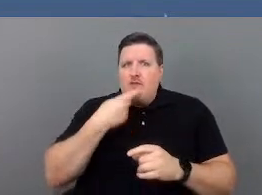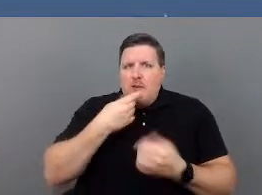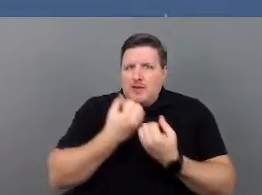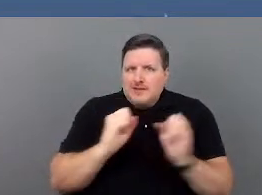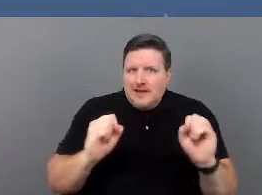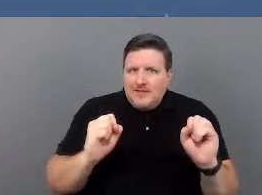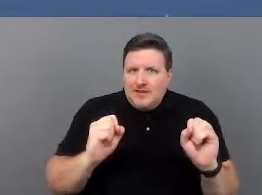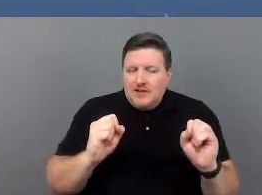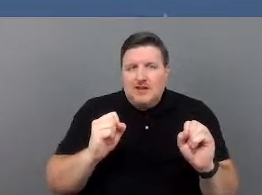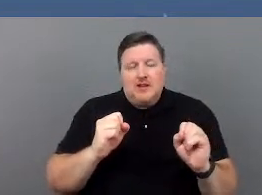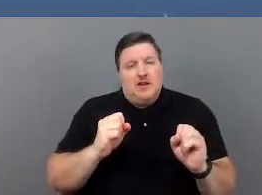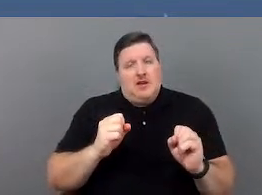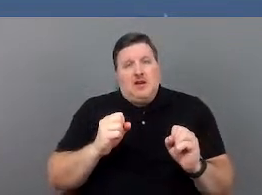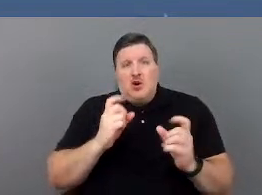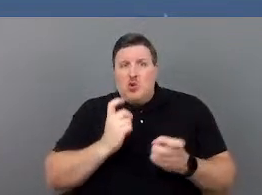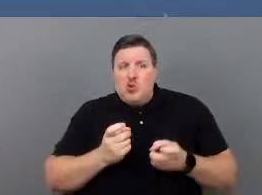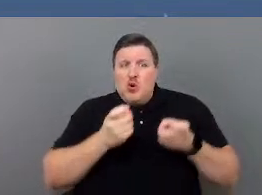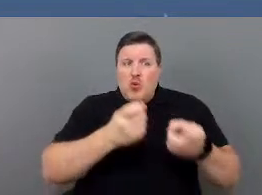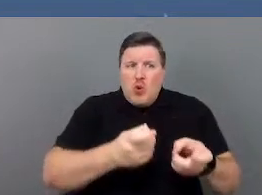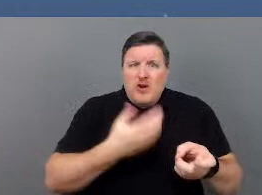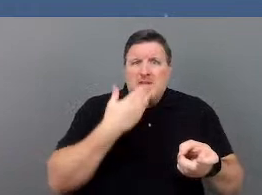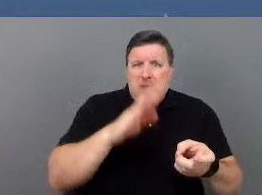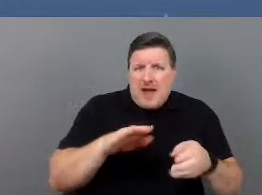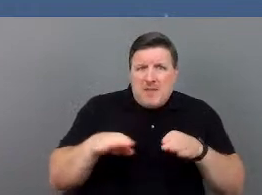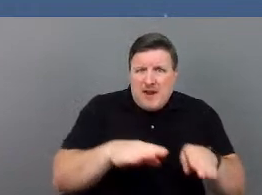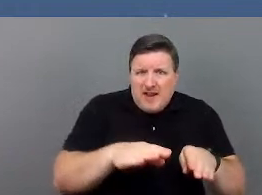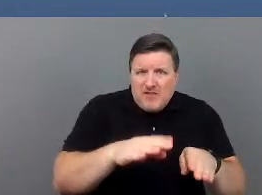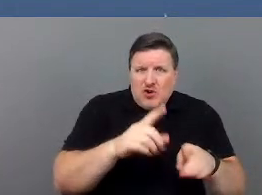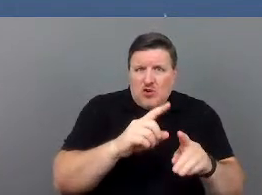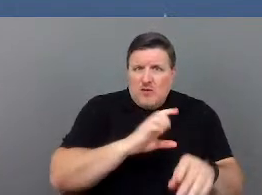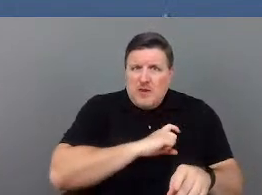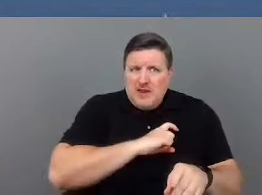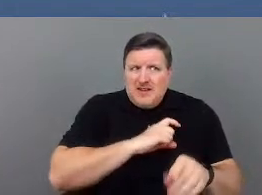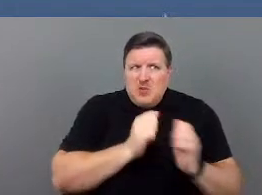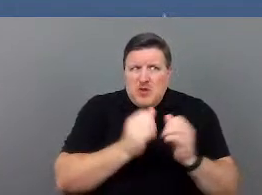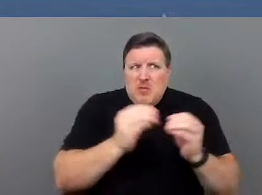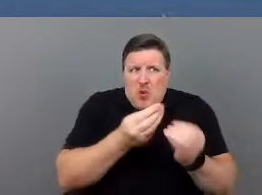NOT LEAD THEM TO REFORM. REWARDING THE POOR BEHAVIOR OF THE POLICE WITH MORE MONEY WILL